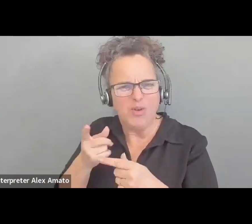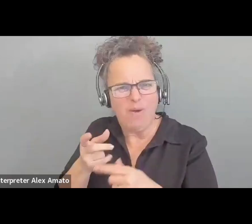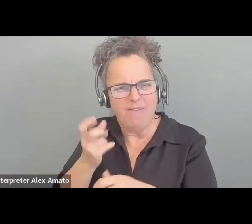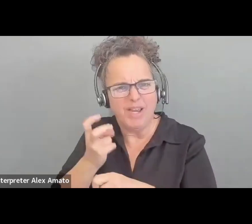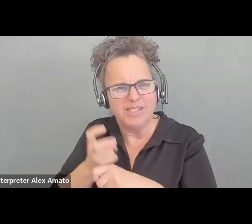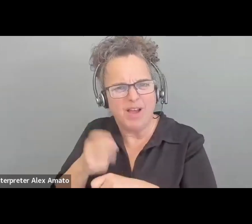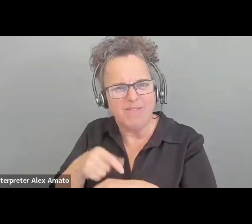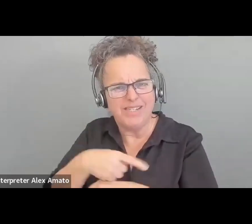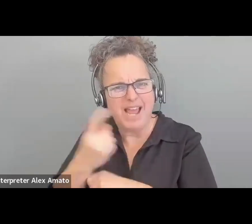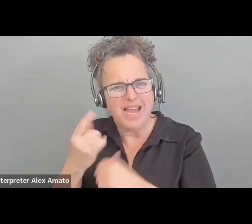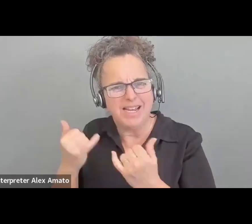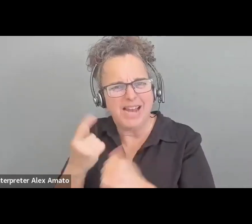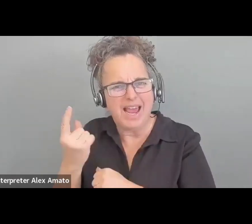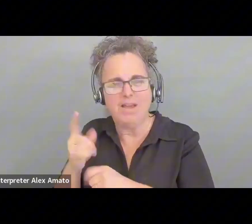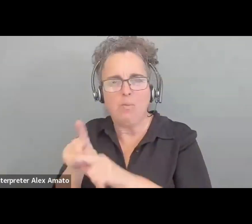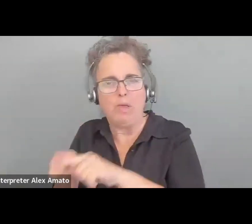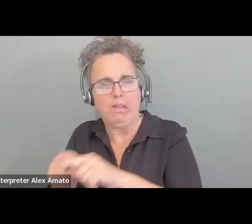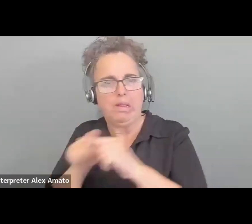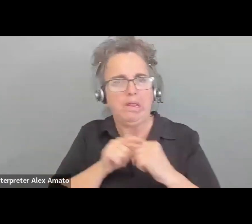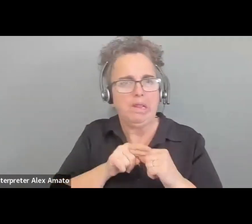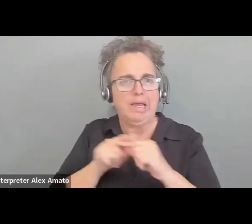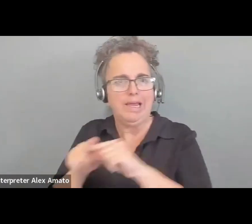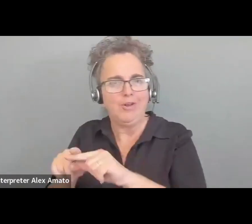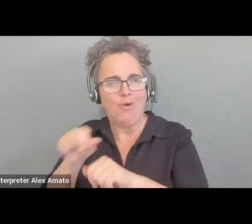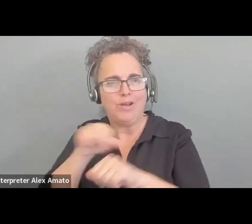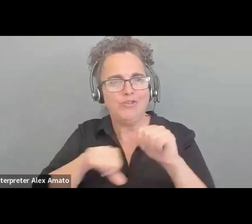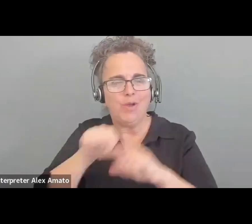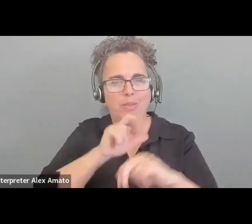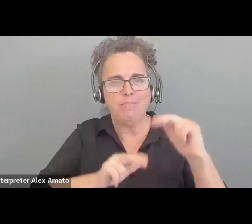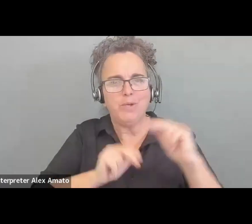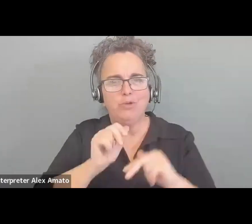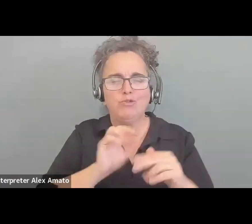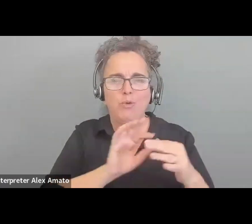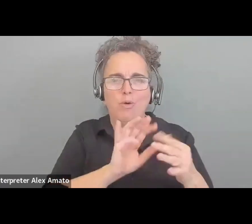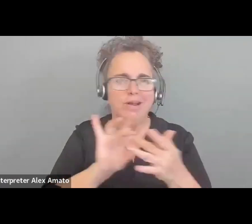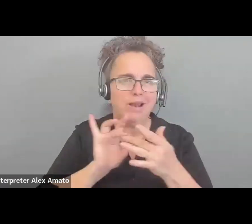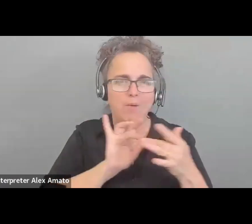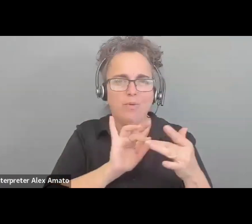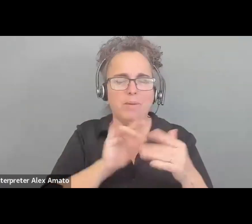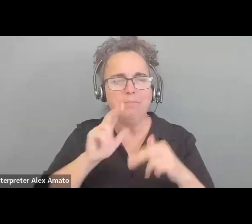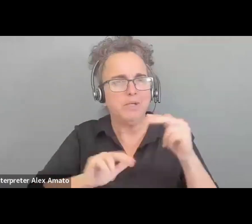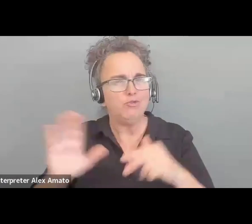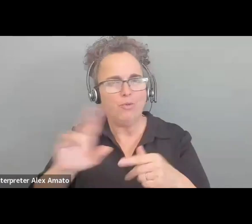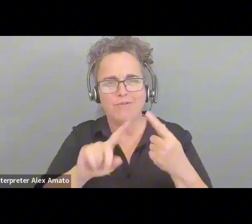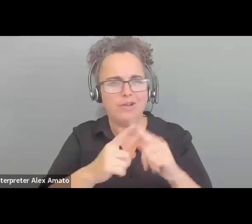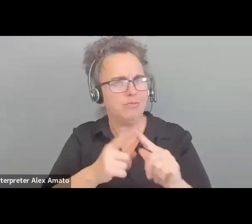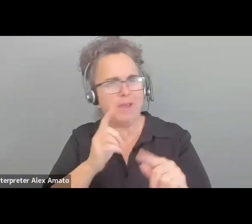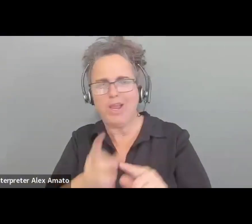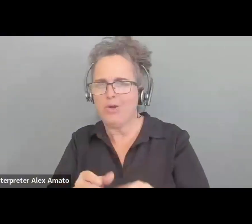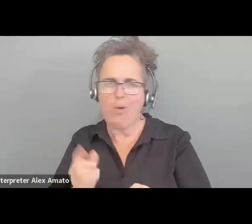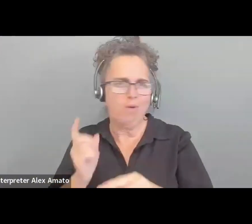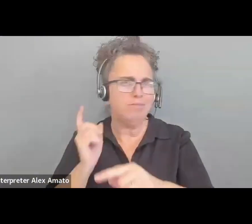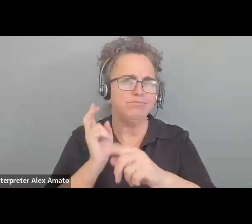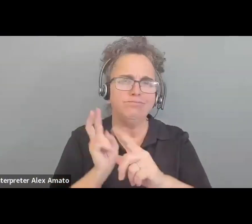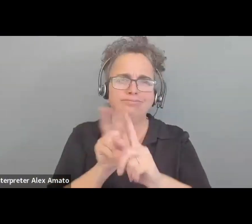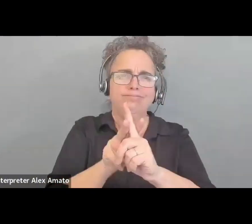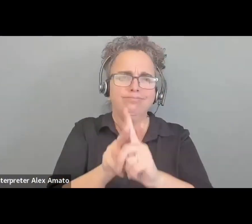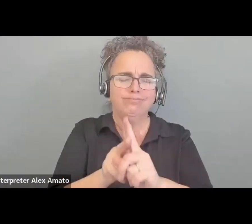Lean on one another. Build your network, build your friendships, and go make a difference in the world. I, I'm excited to see what you all create.